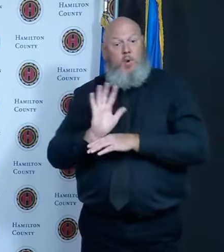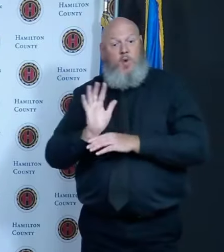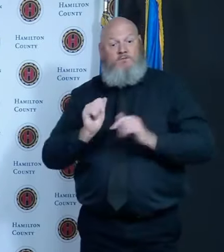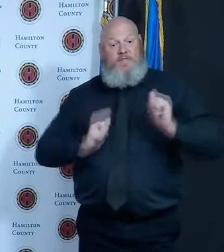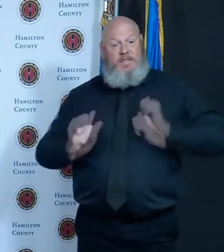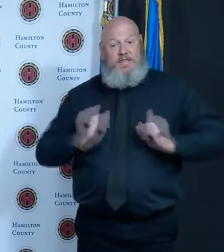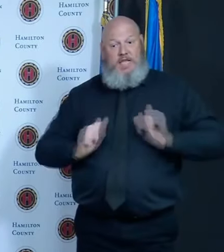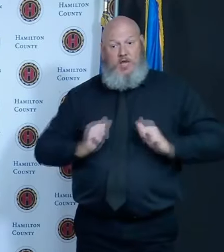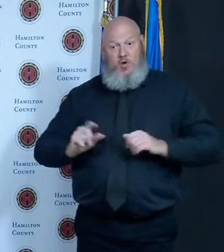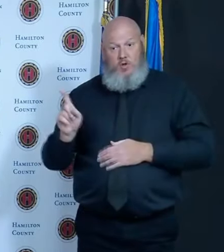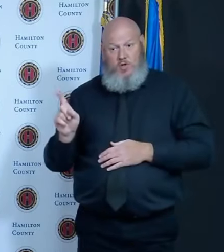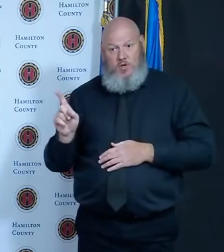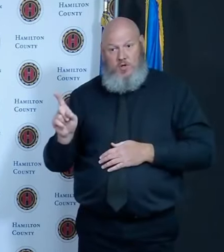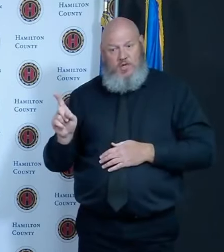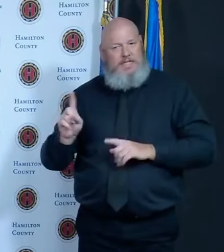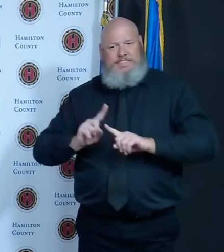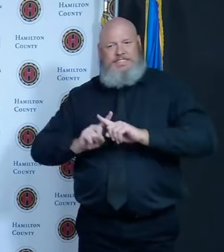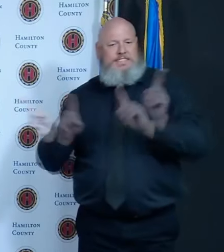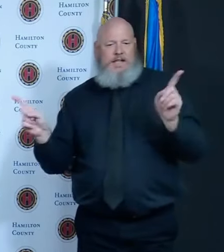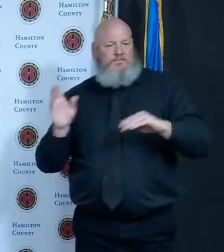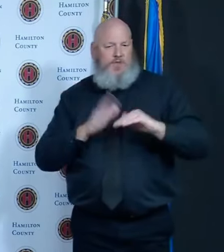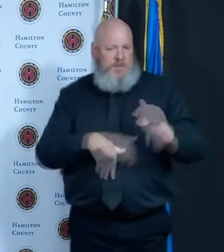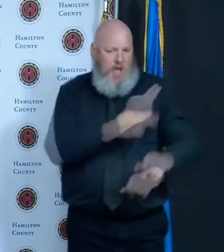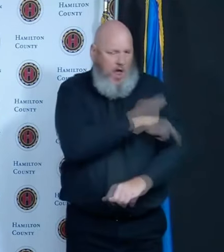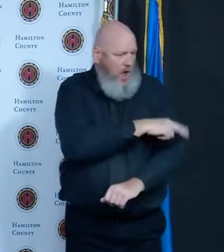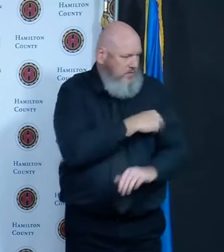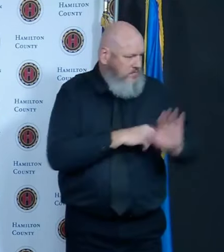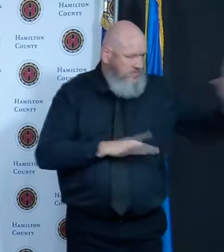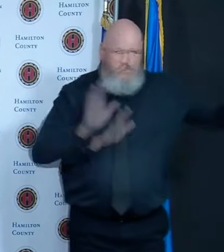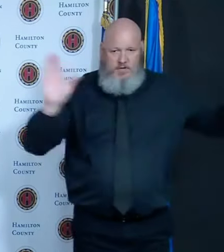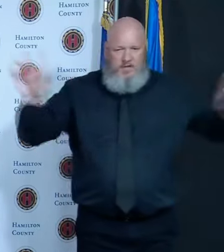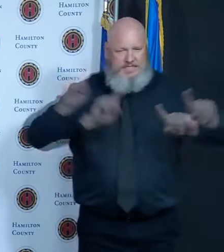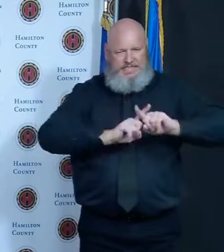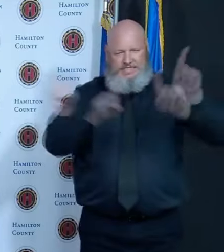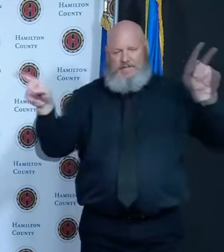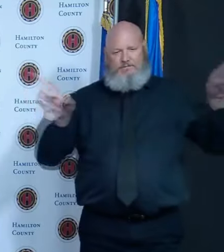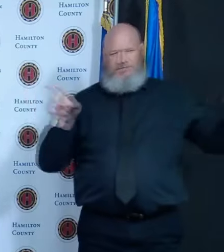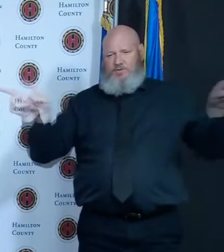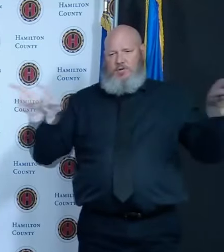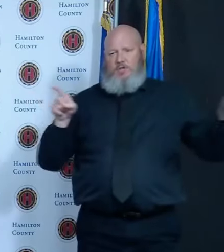moving pieces that we need to think through to say there are ways for us